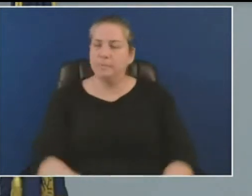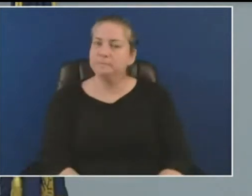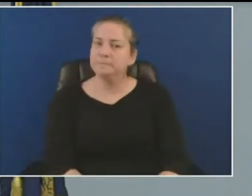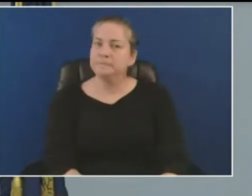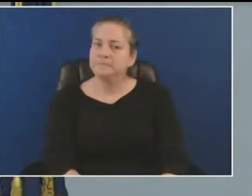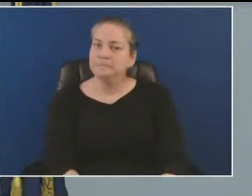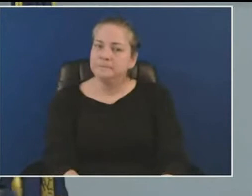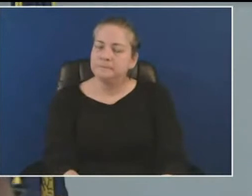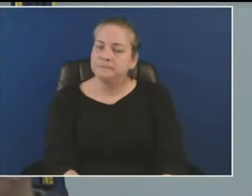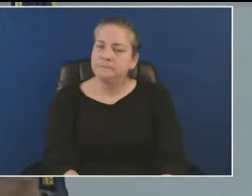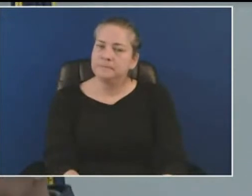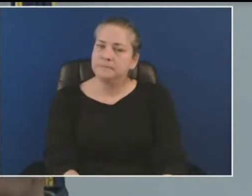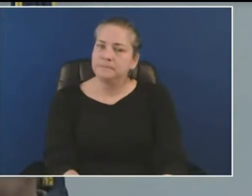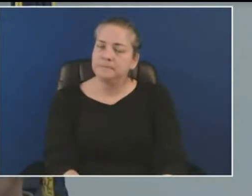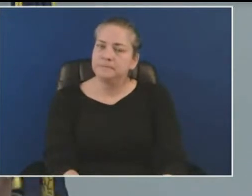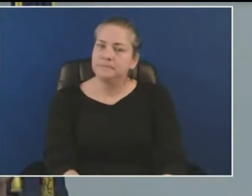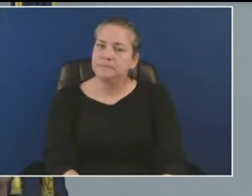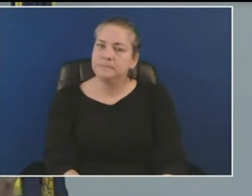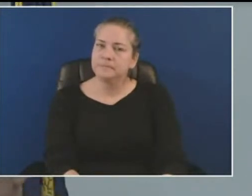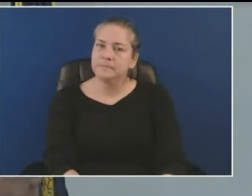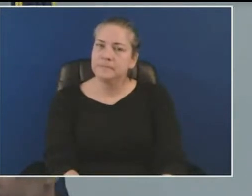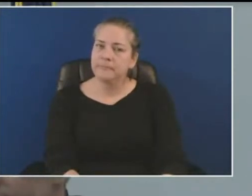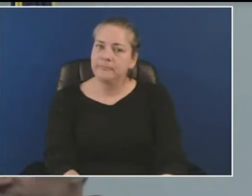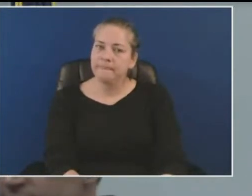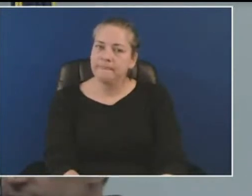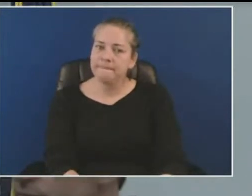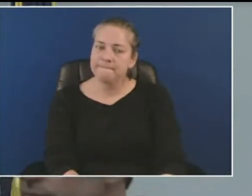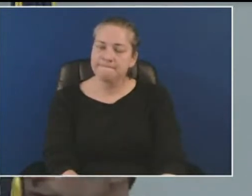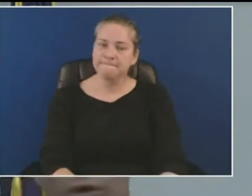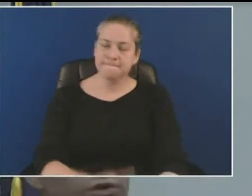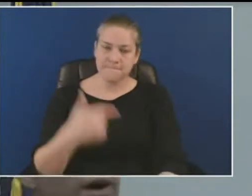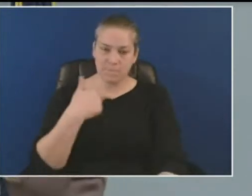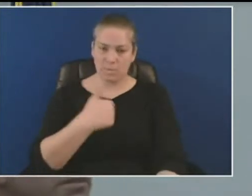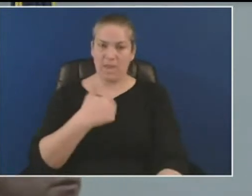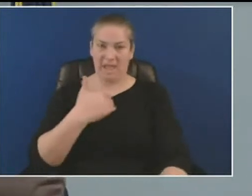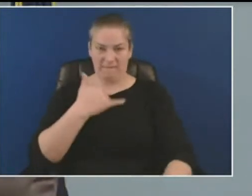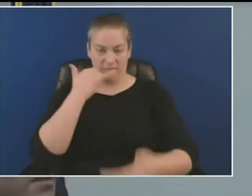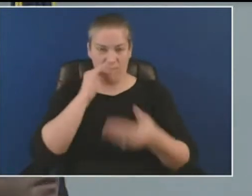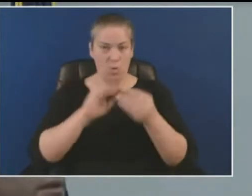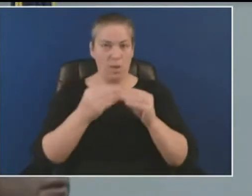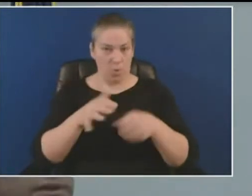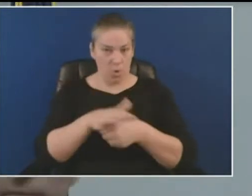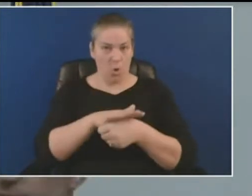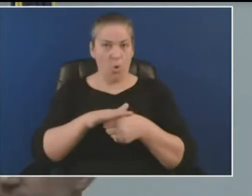Go ahead here locally. We do have a phone number that are manned by the personnel in this room and that's